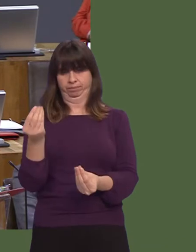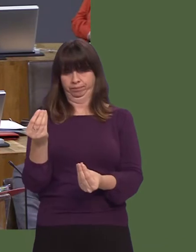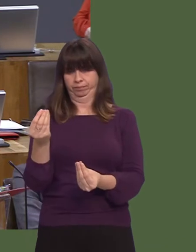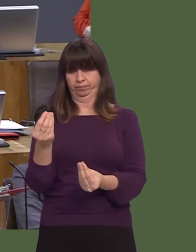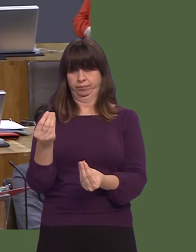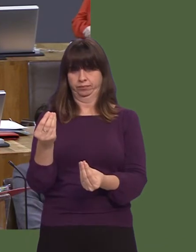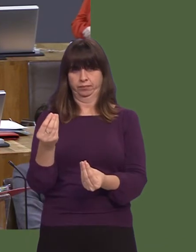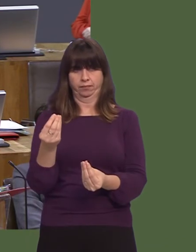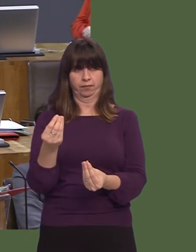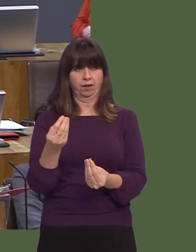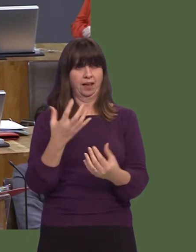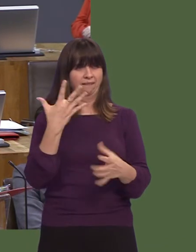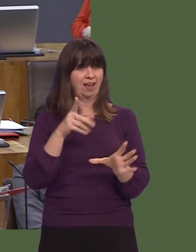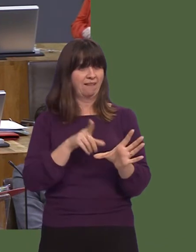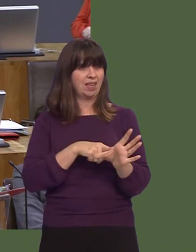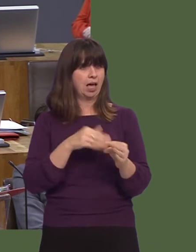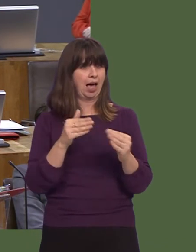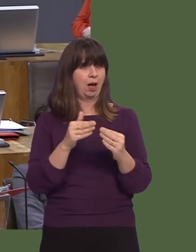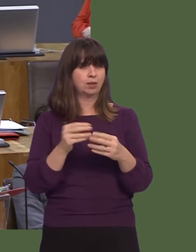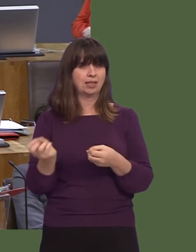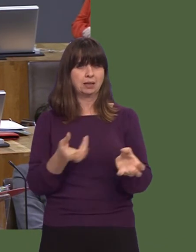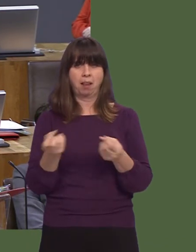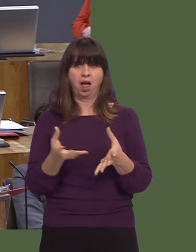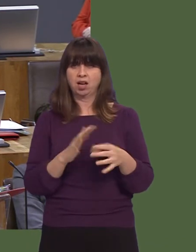no longer relevant, they are at risk of speculative housing developments, and it is hugely important